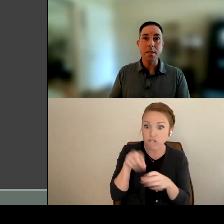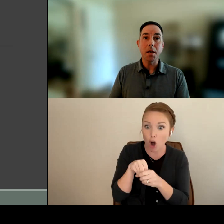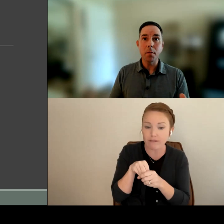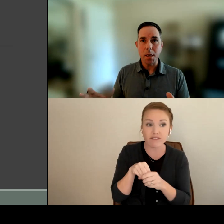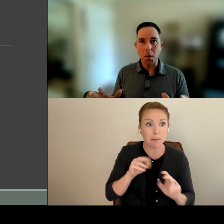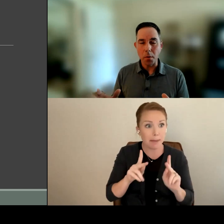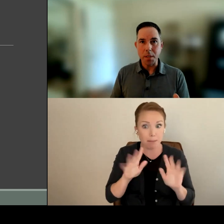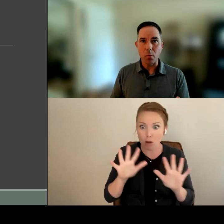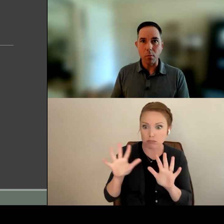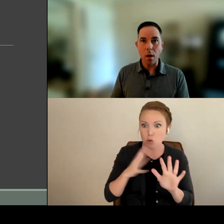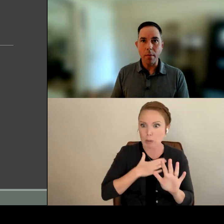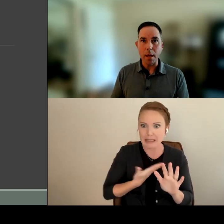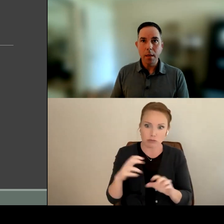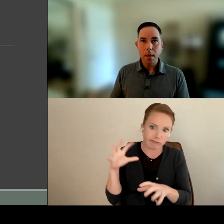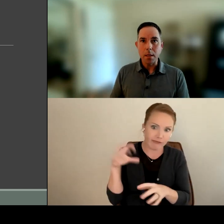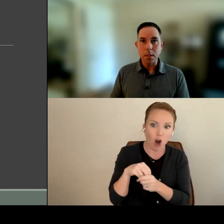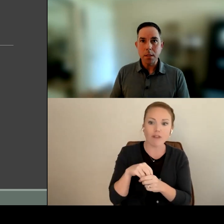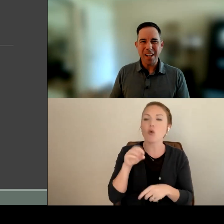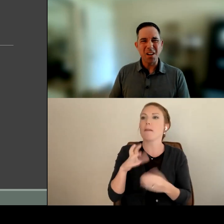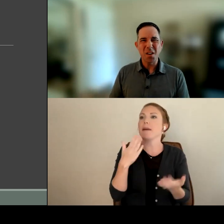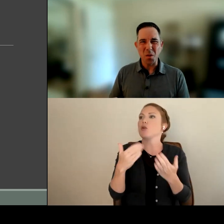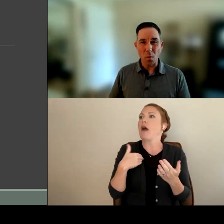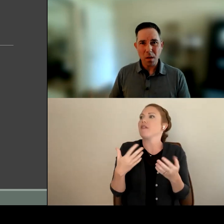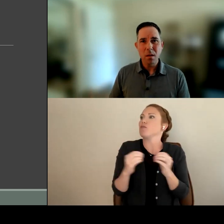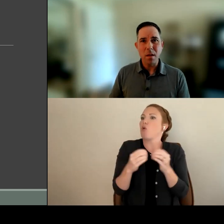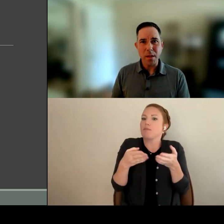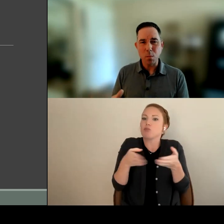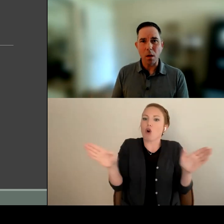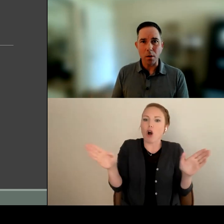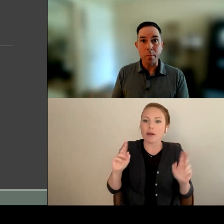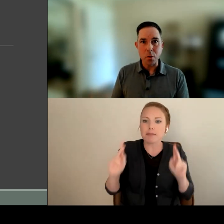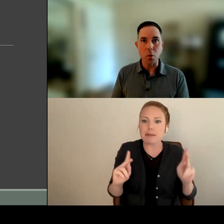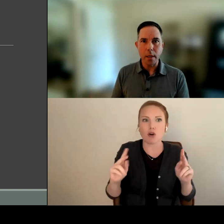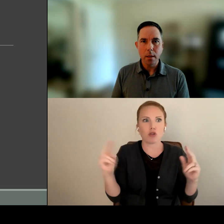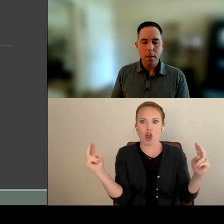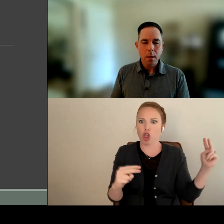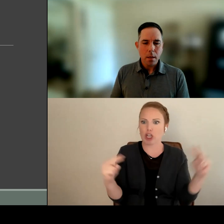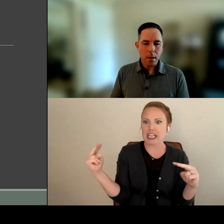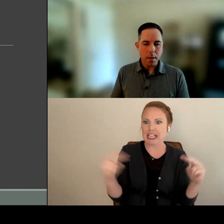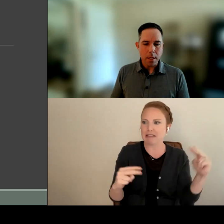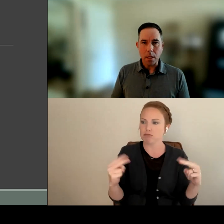set of stakeholders that's more broad - that is taking a look at the work that the smaller group is doing.